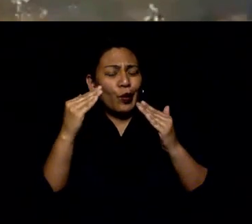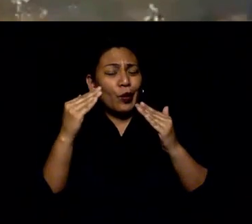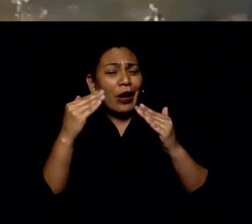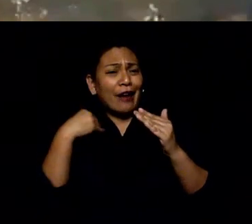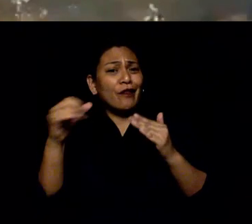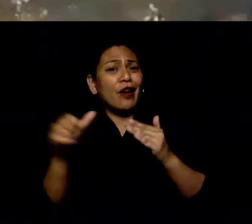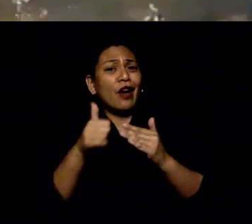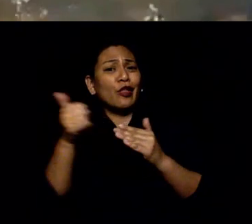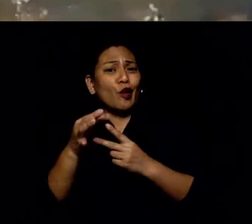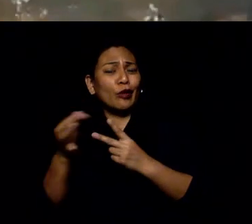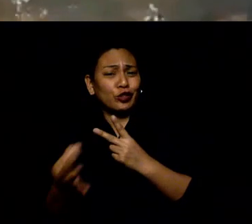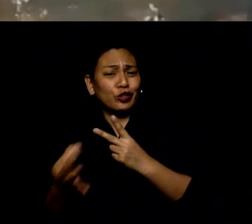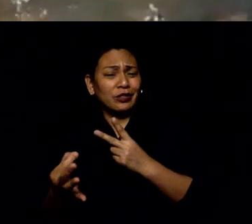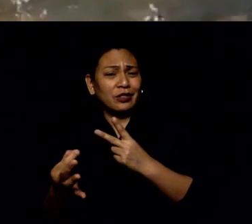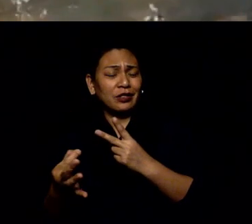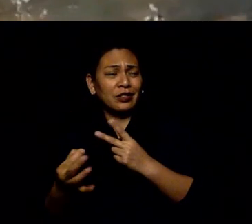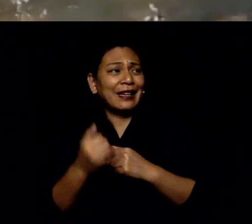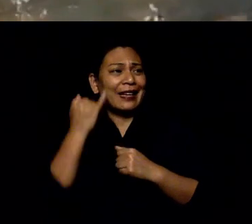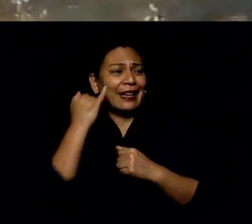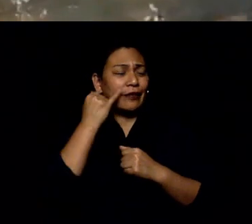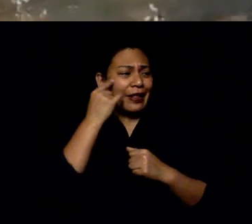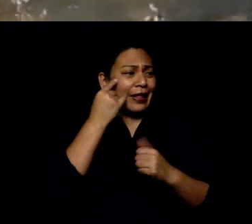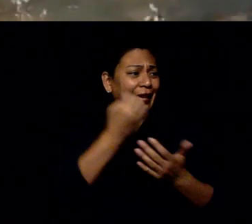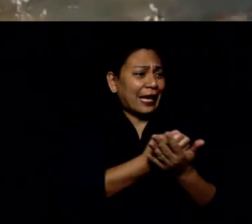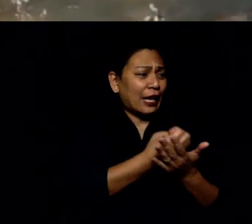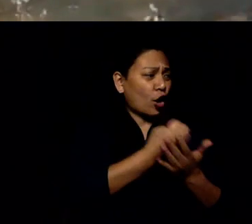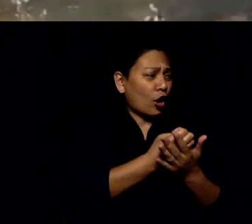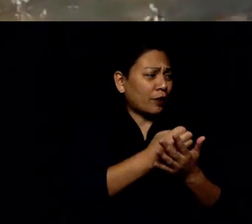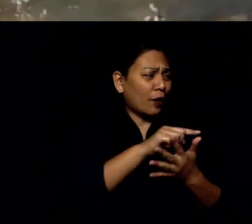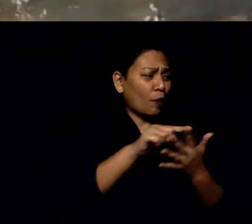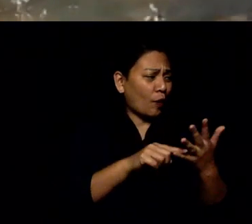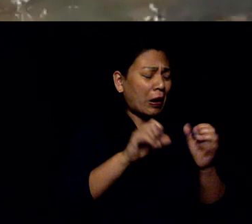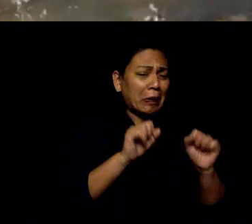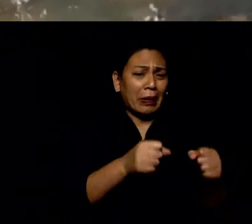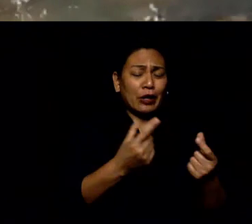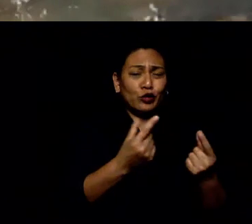to thinking about the economy because the powers that be are very happy for